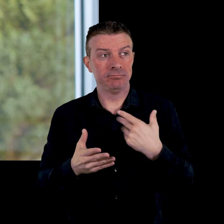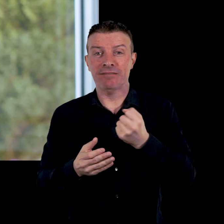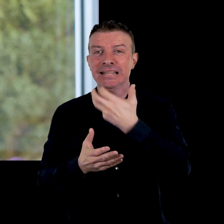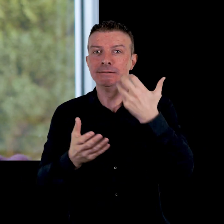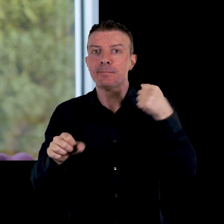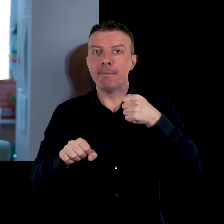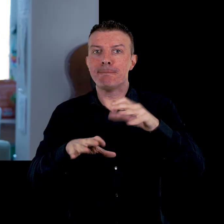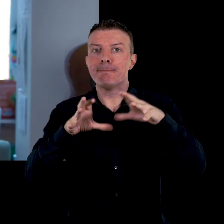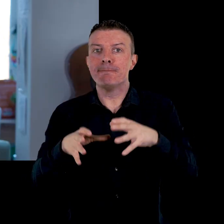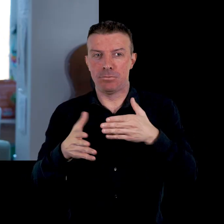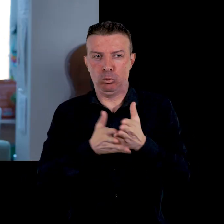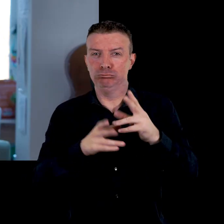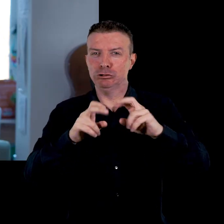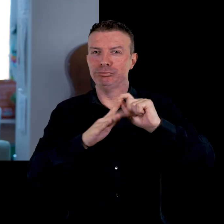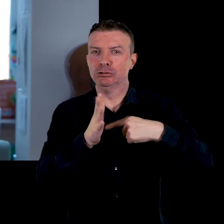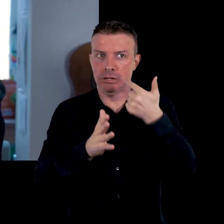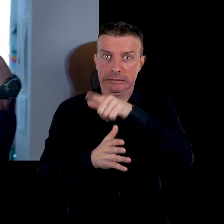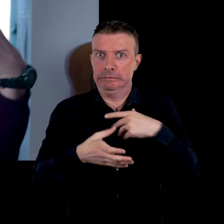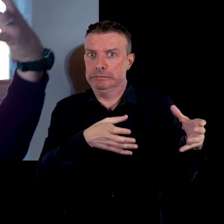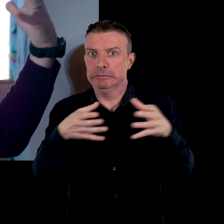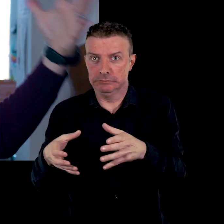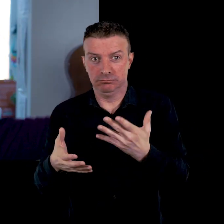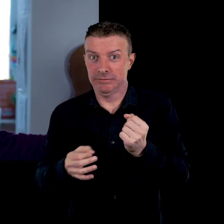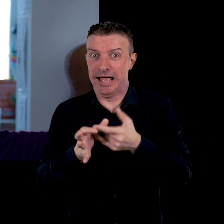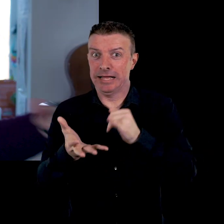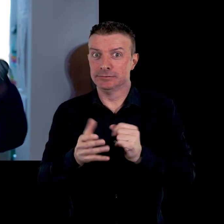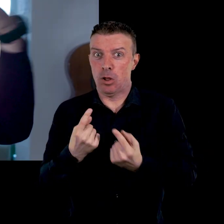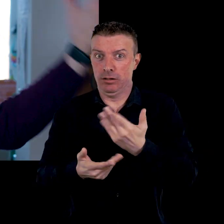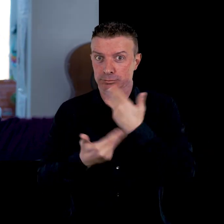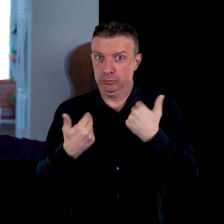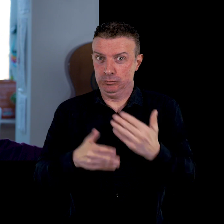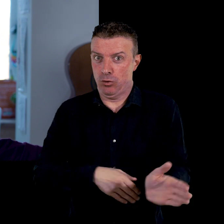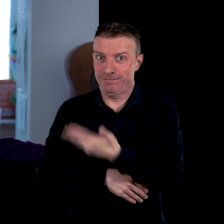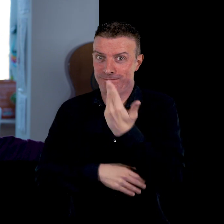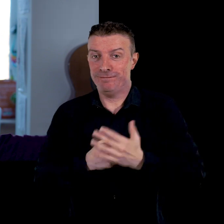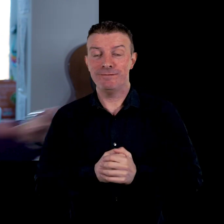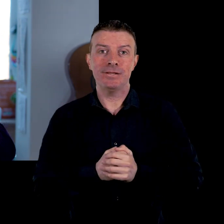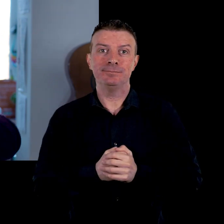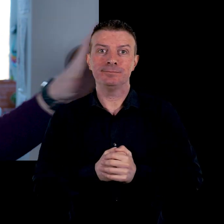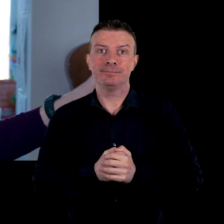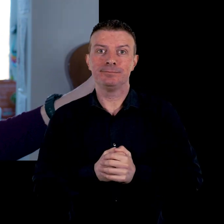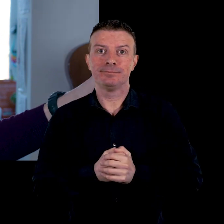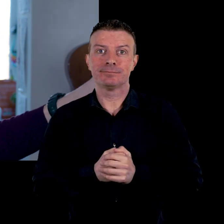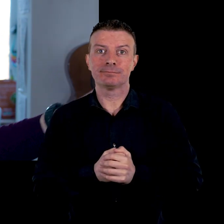We were lucky enough to get a heat pump through a research project, so we have no gas boiler.